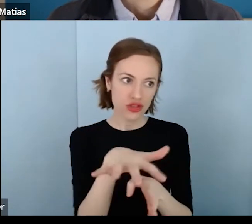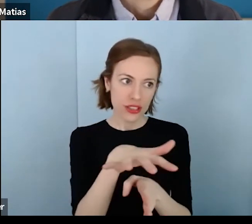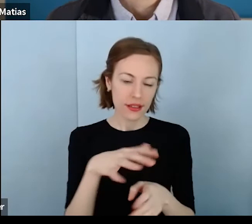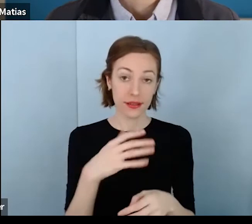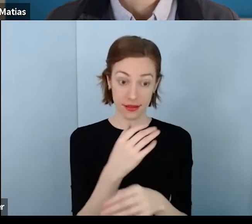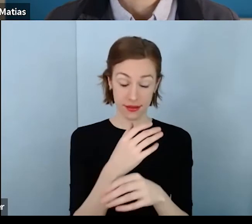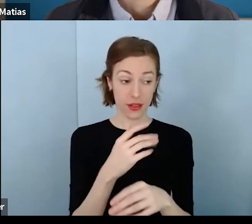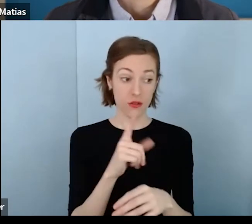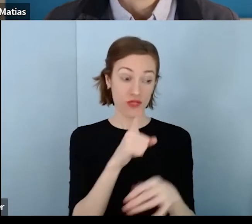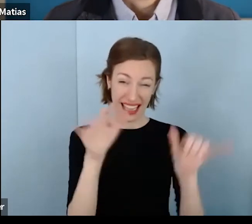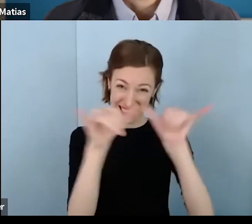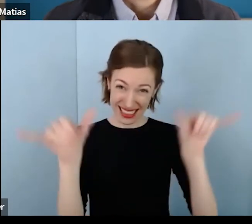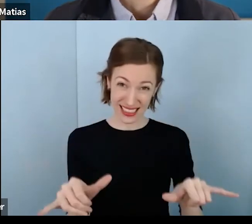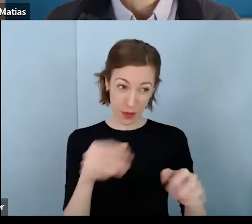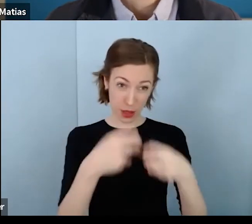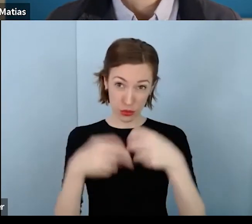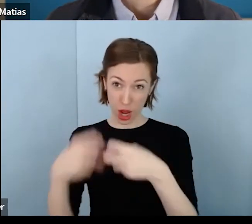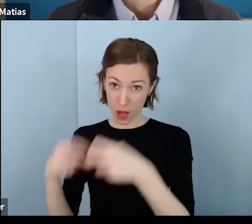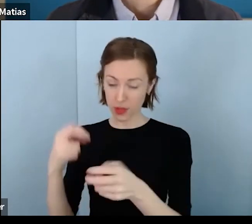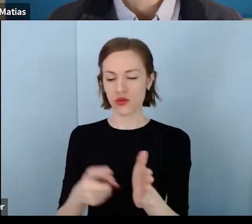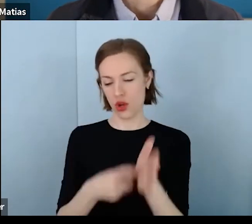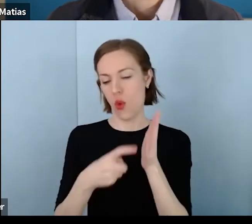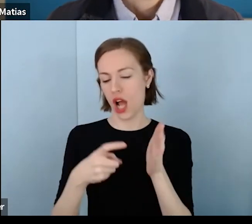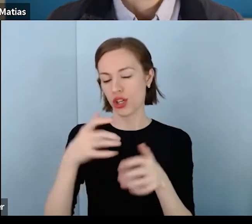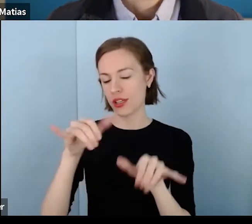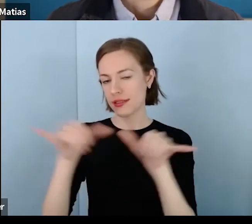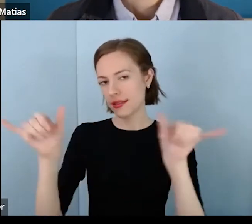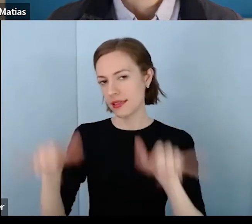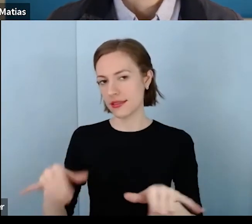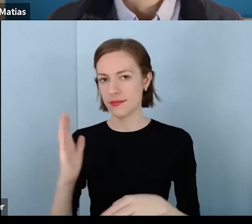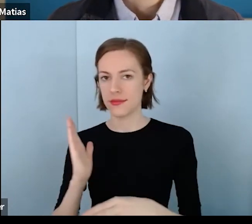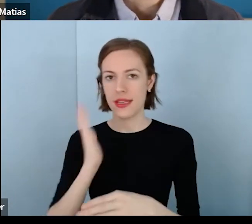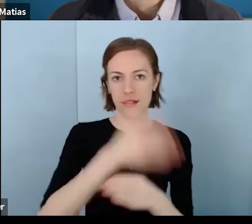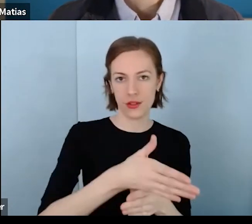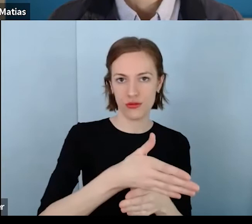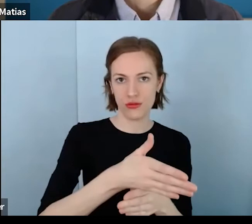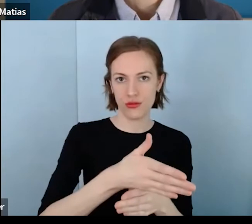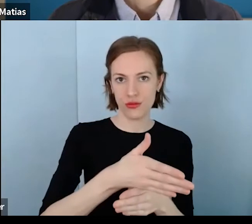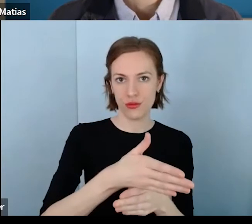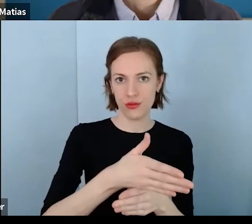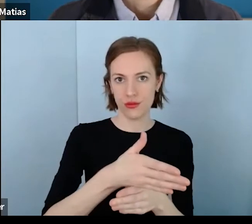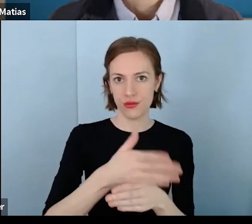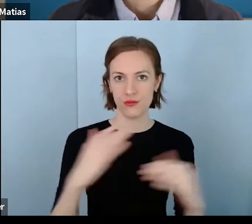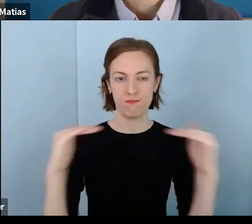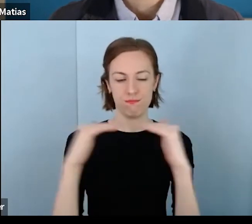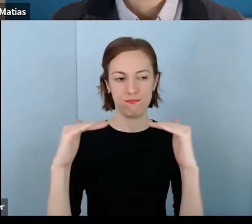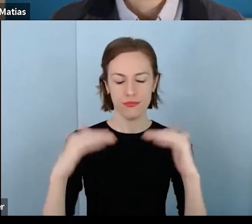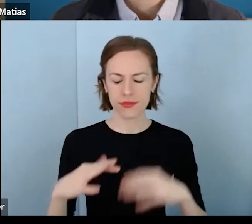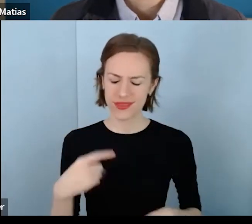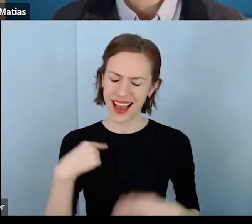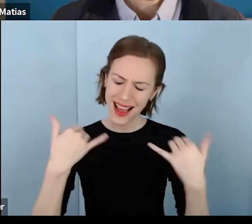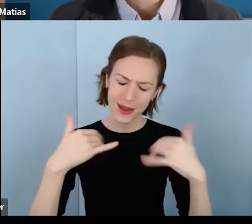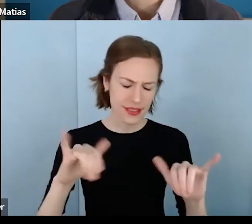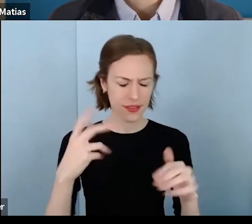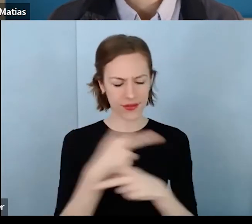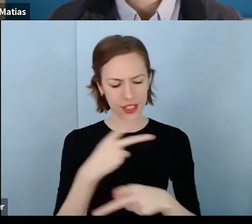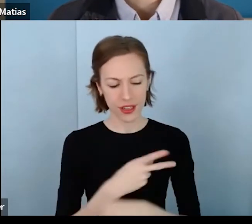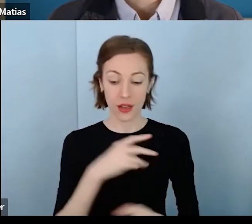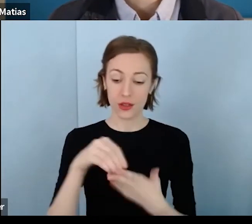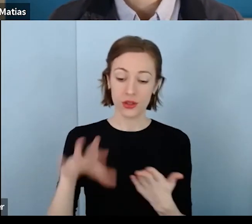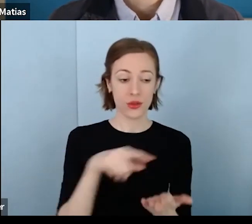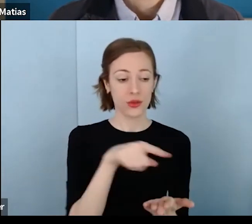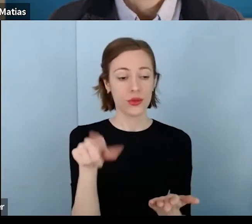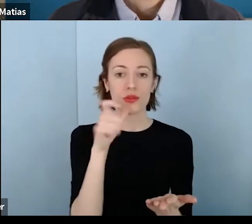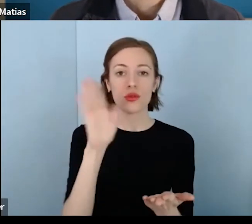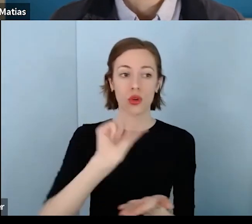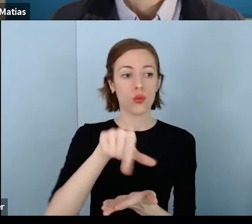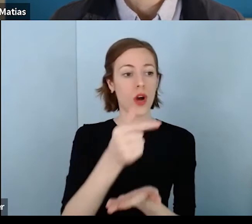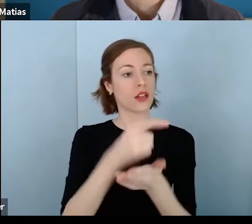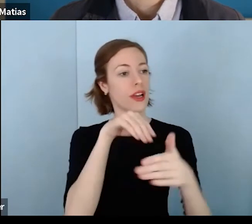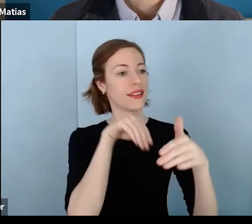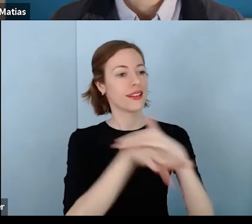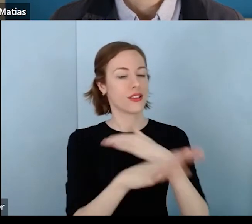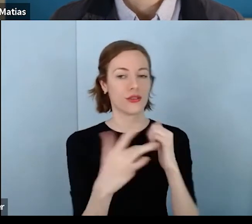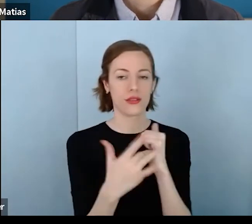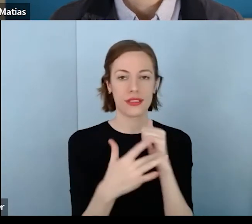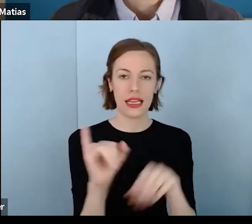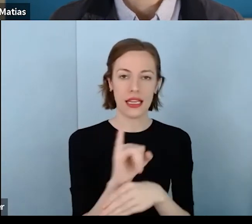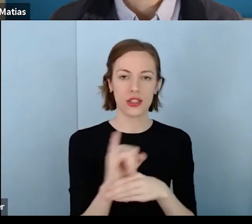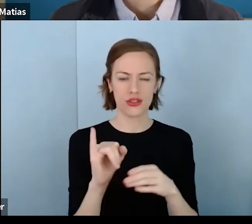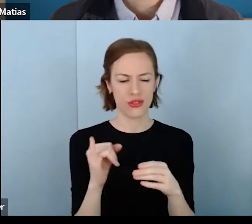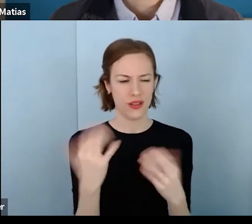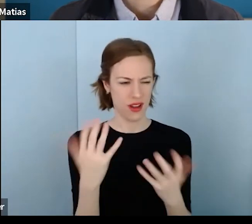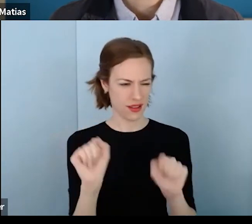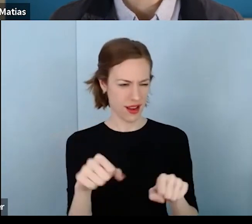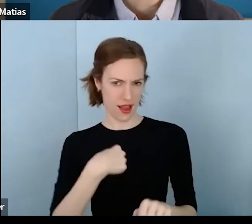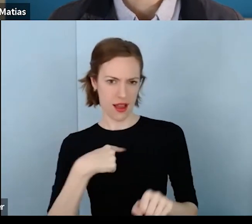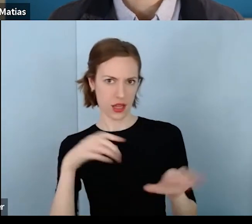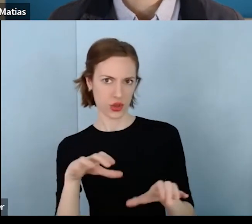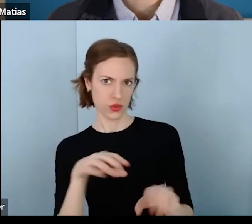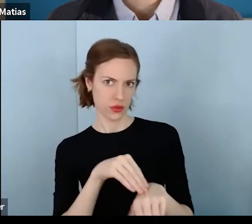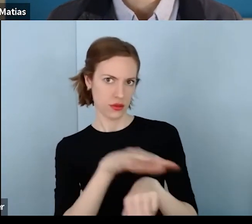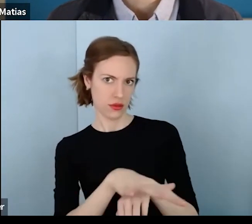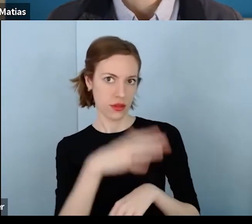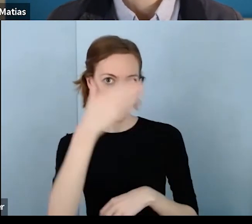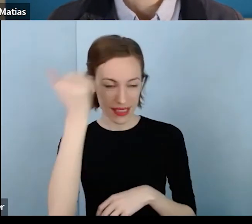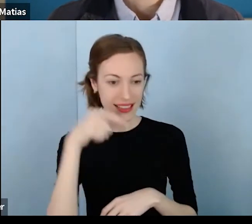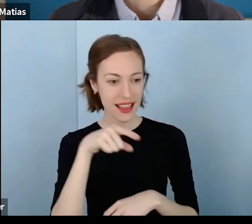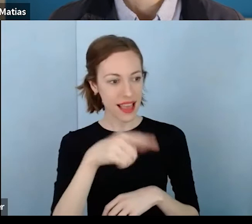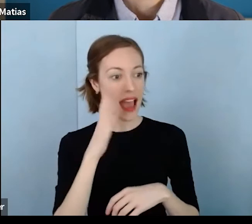And I'm still trying to figure out how best to support and train students who are going to go into the tech industry, because you know they're headed into the least powerful positions.